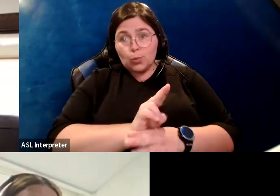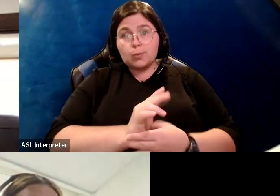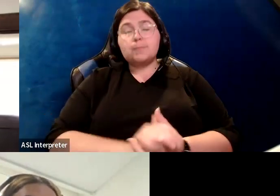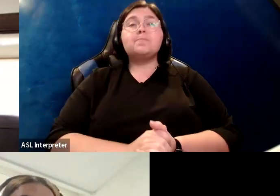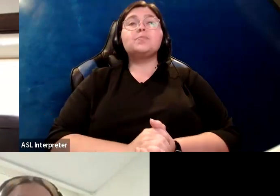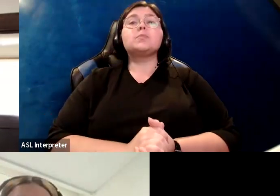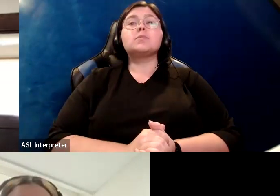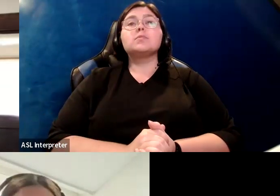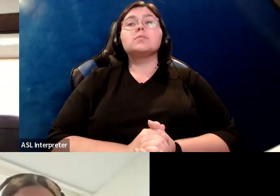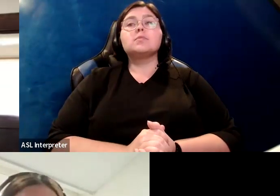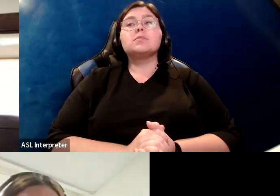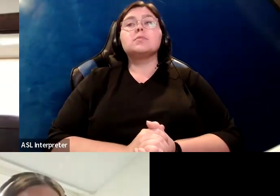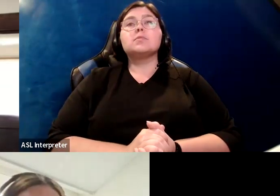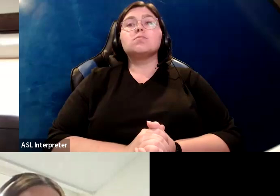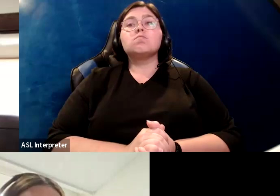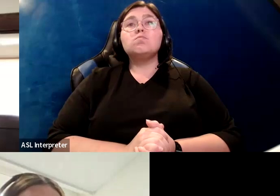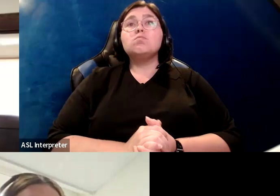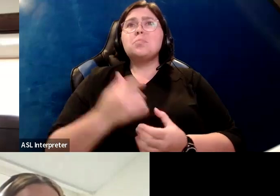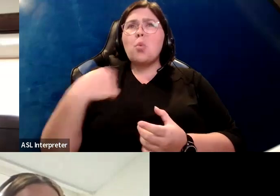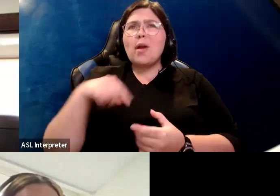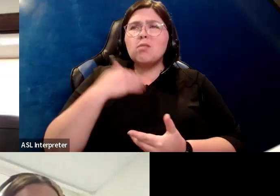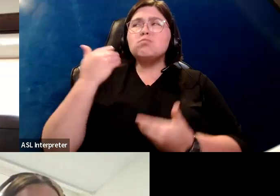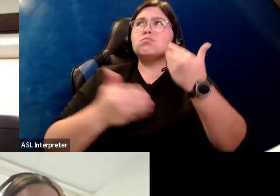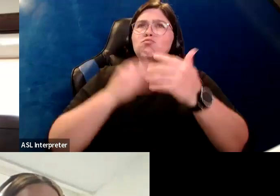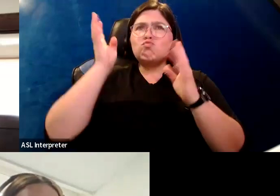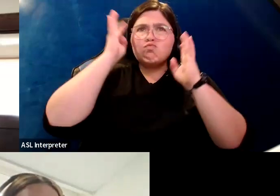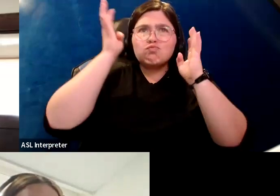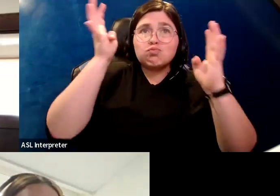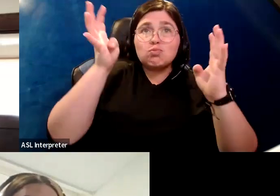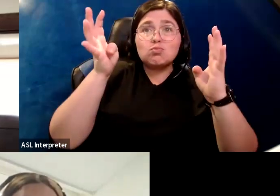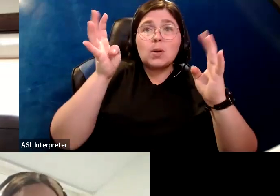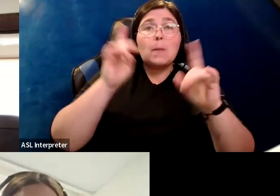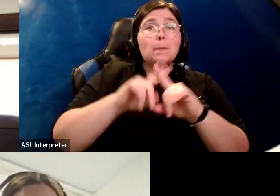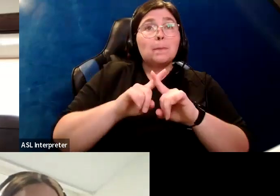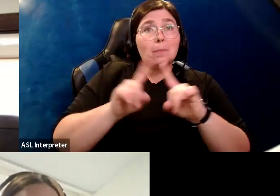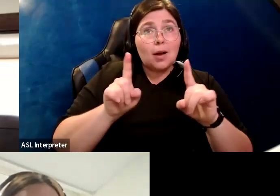As we continue to innovate, we must do so with a commitment